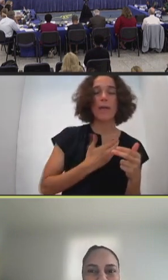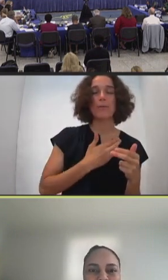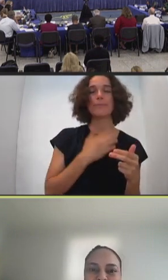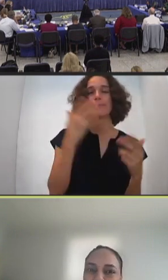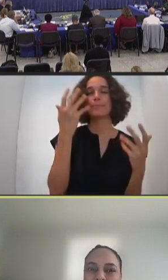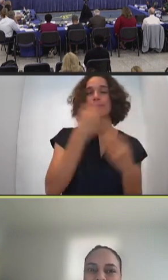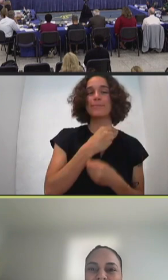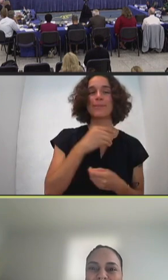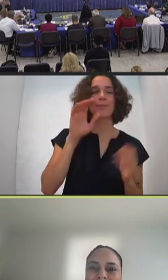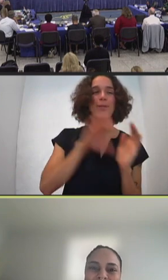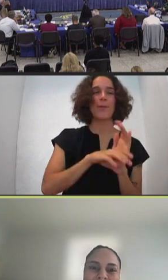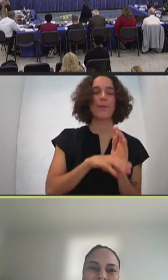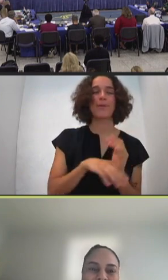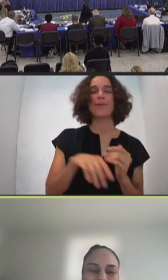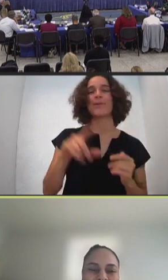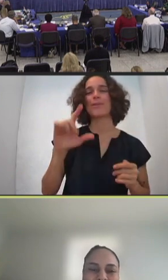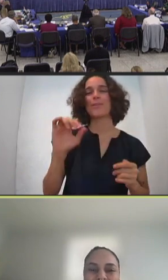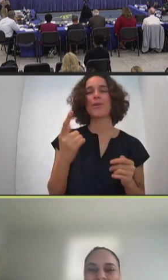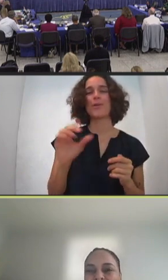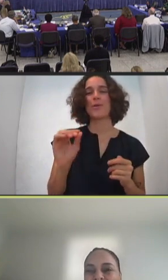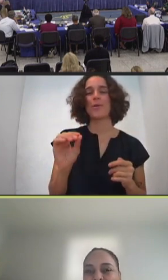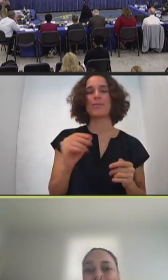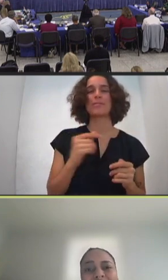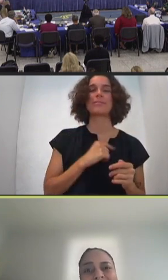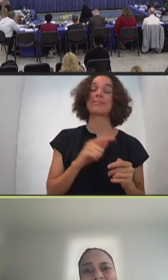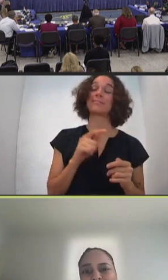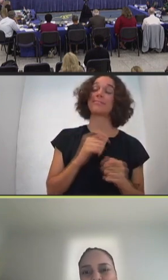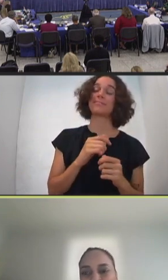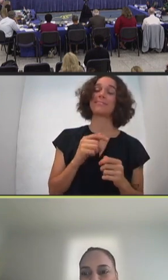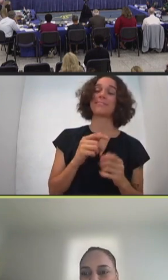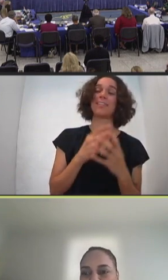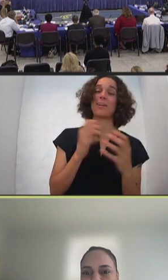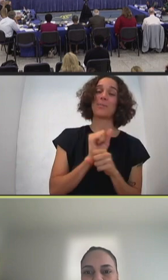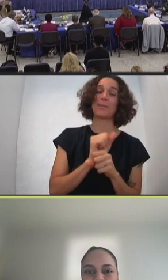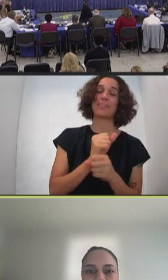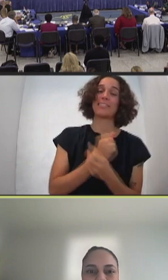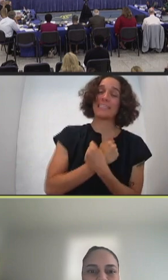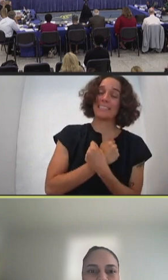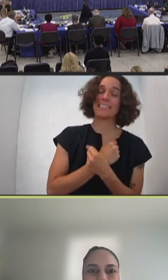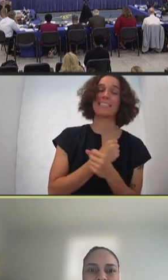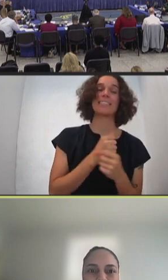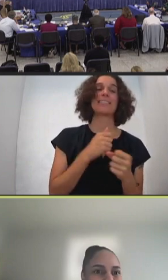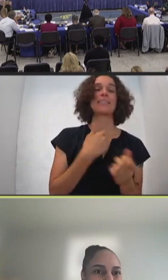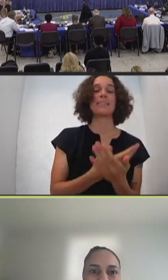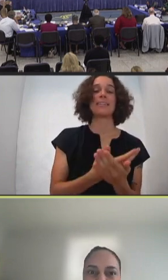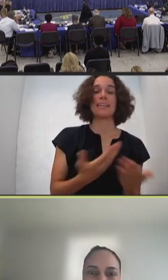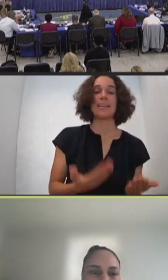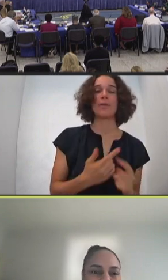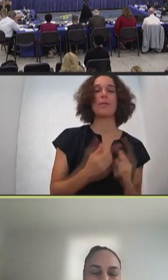It's a labor of love getting here. But thank you so much, and -- for having me,